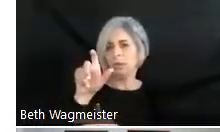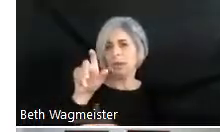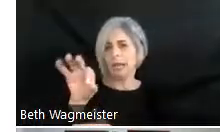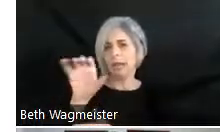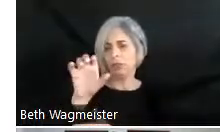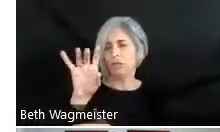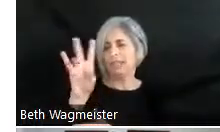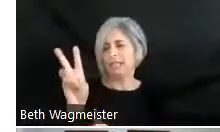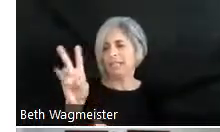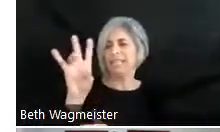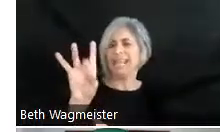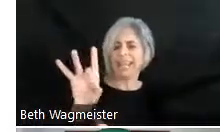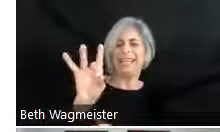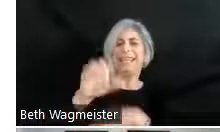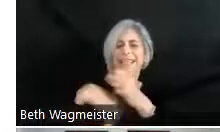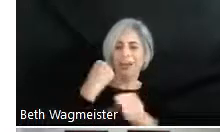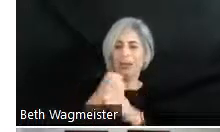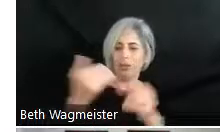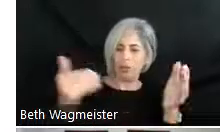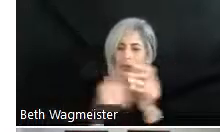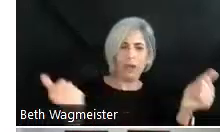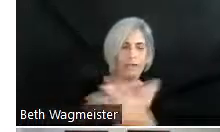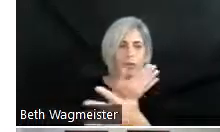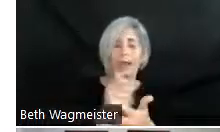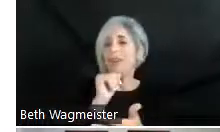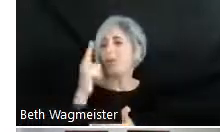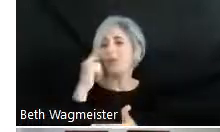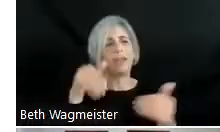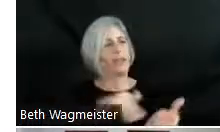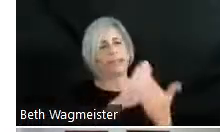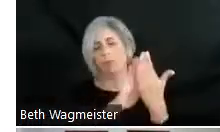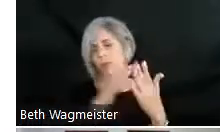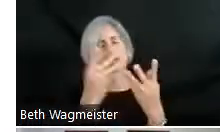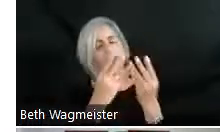sue everybody. I don't think lawsuits are the way to the solution to getting people